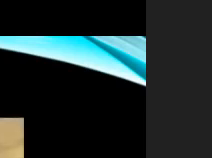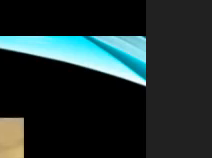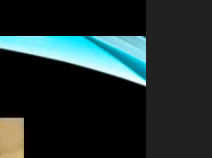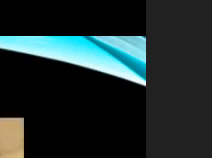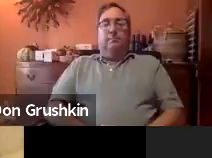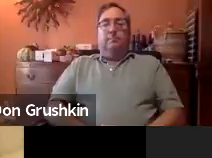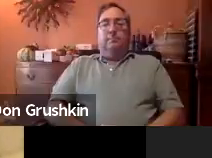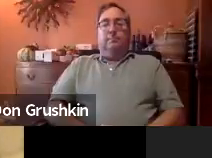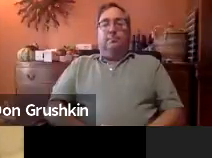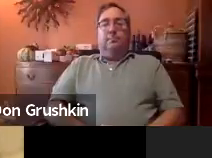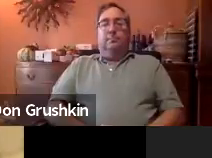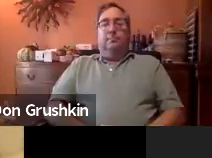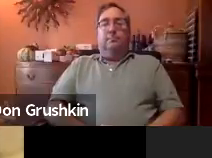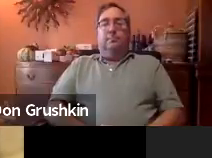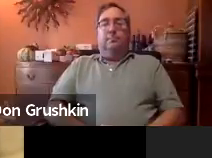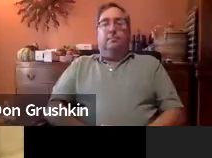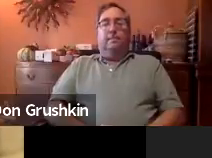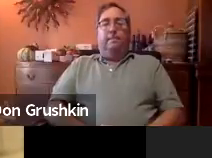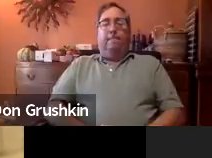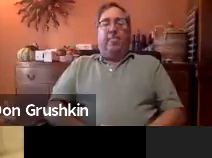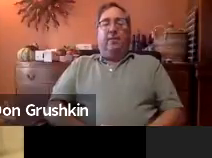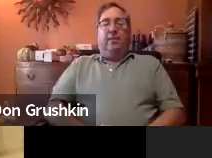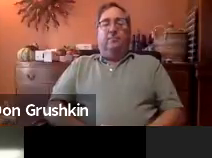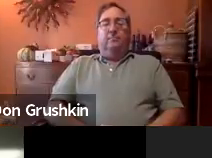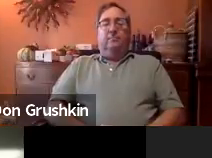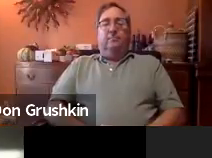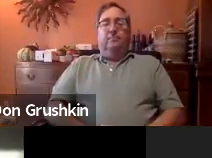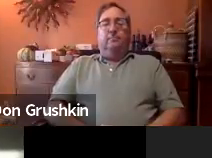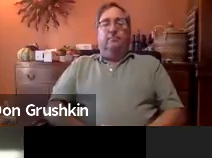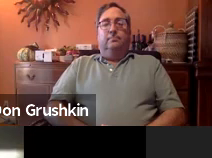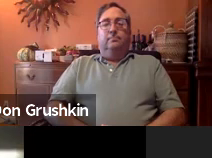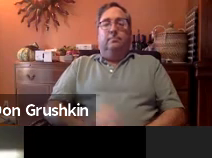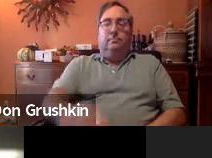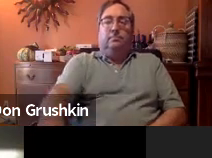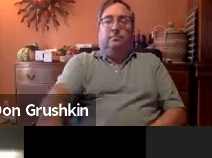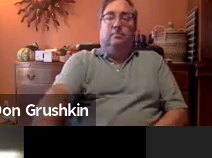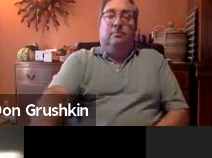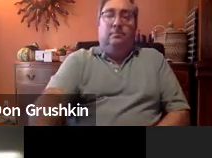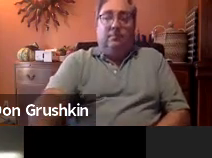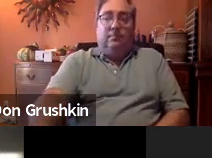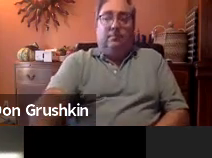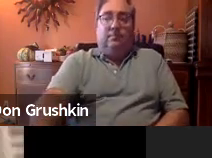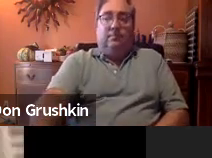to see anything. In many ways, technology is not accessible to us deaf people. And here's a video that shows